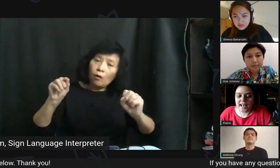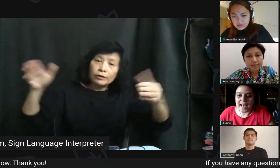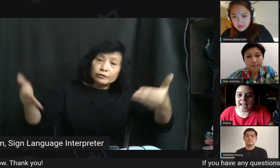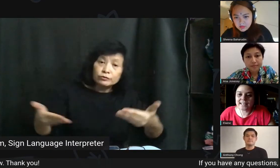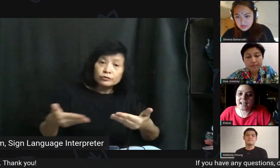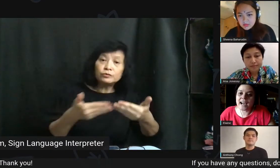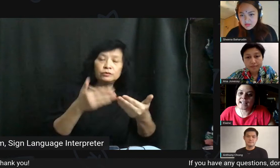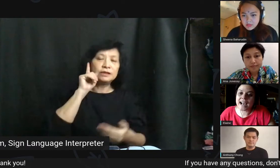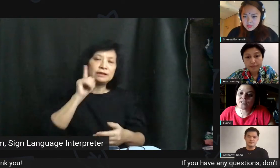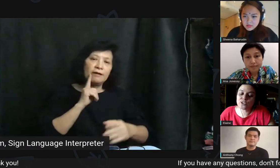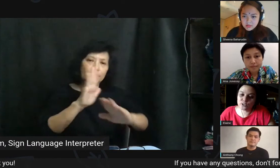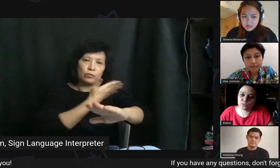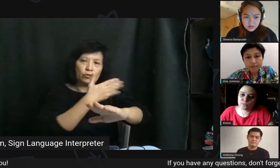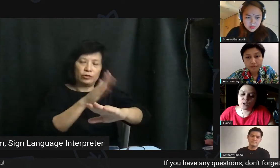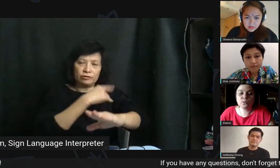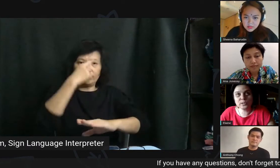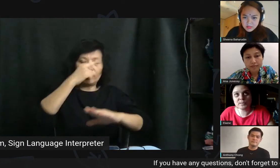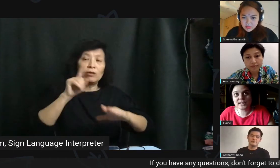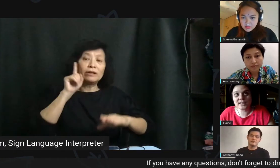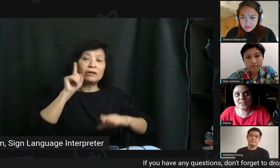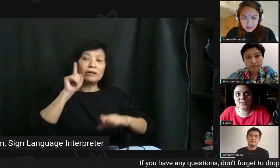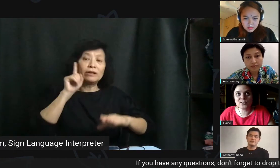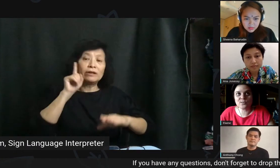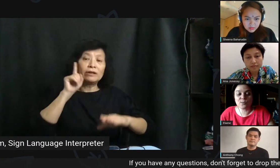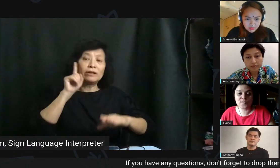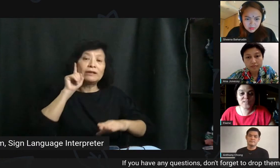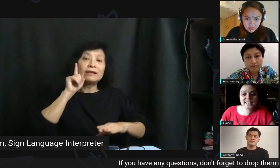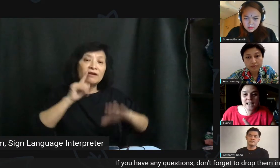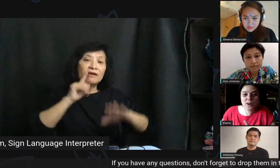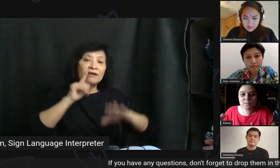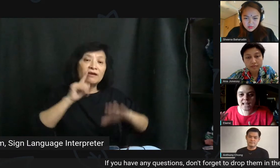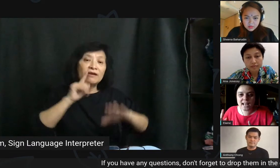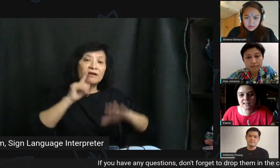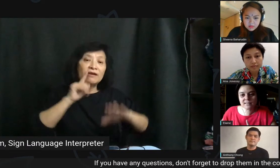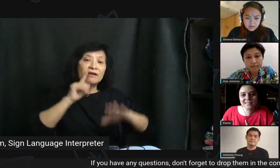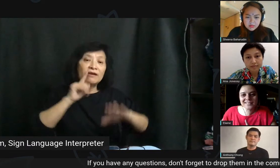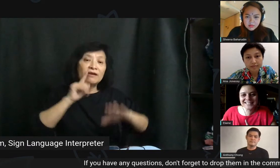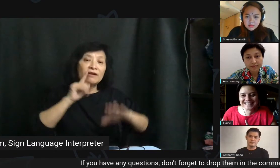And I asked you not only because we're from the same hometown.